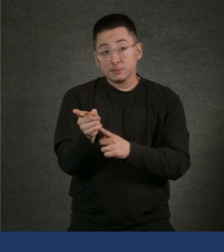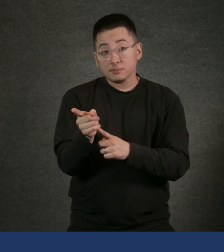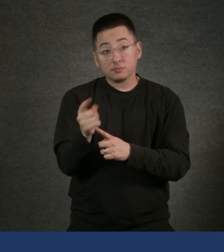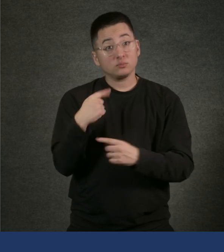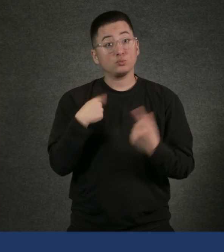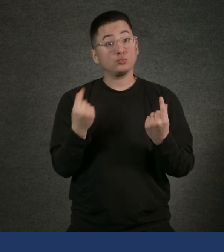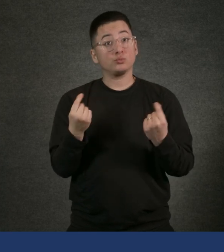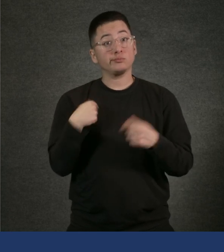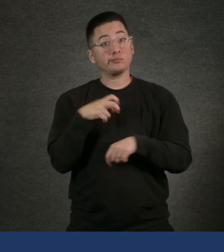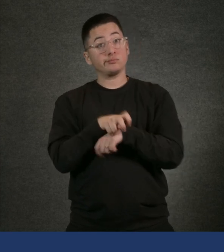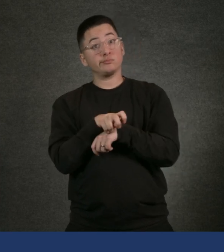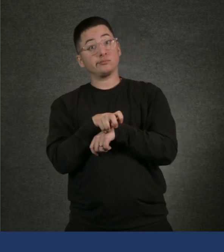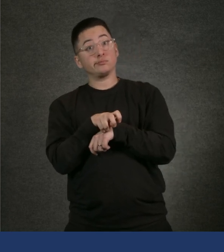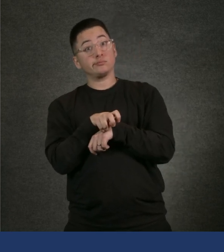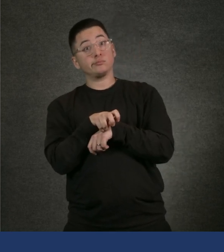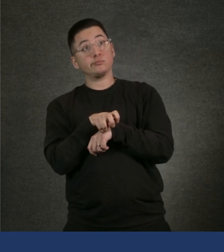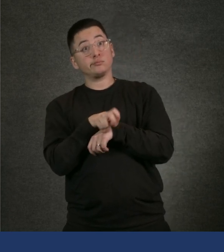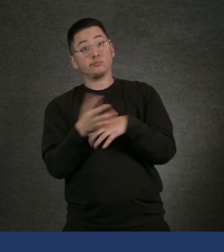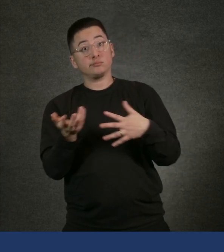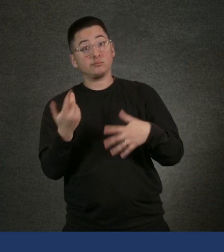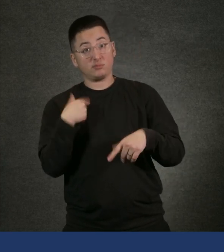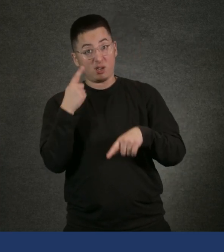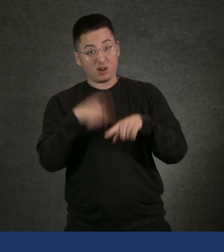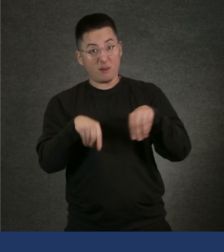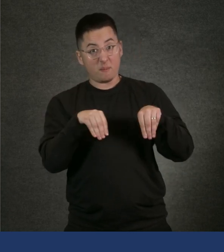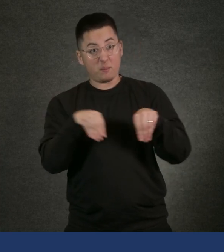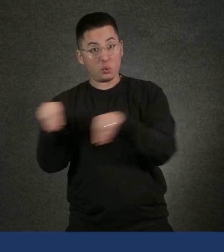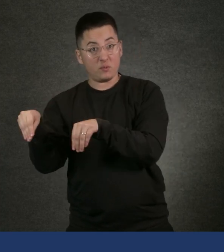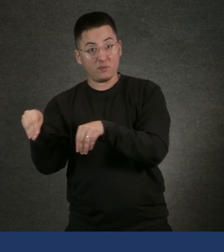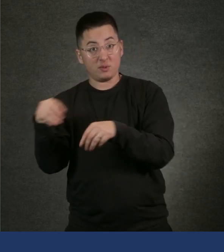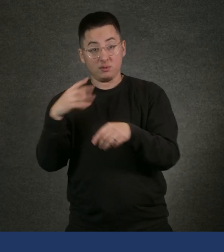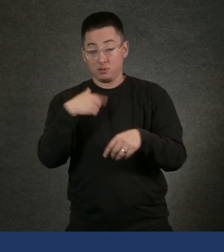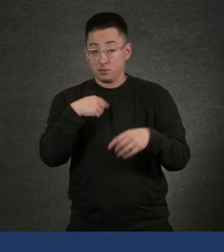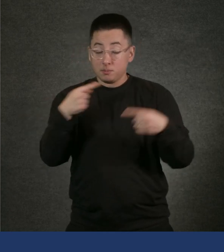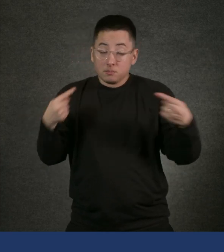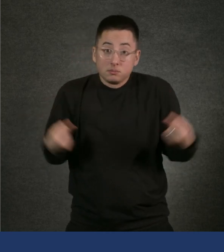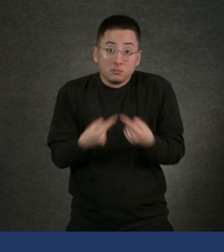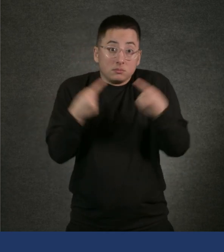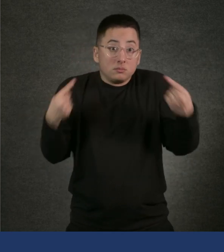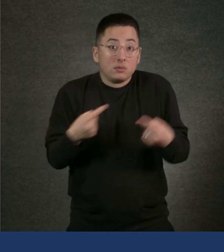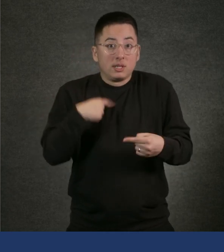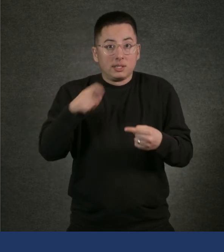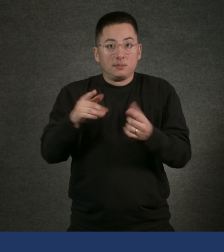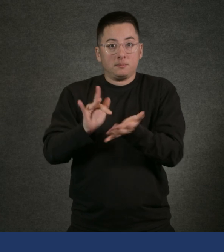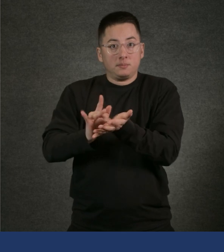Medication errors. Twice, I was given a roommate's ibuprofen instead